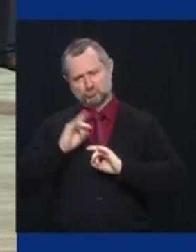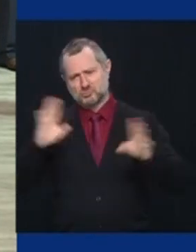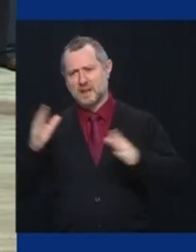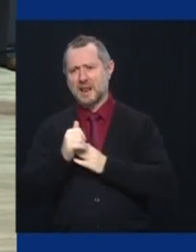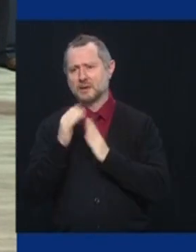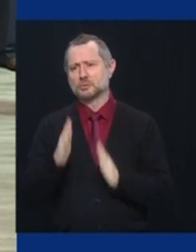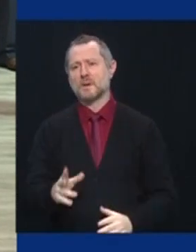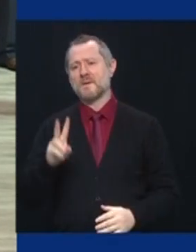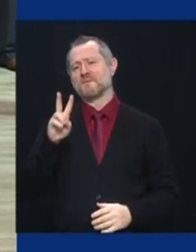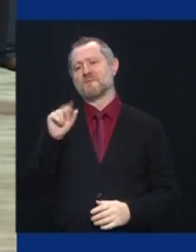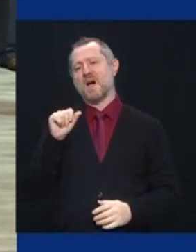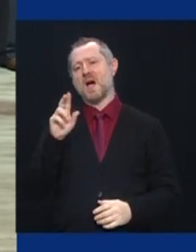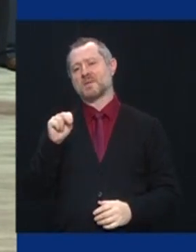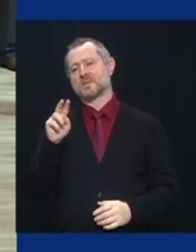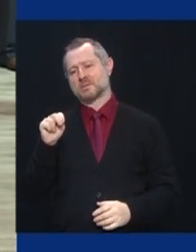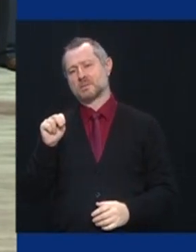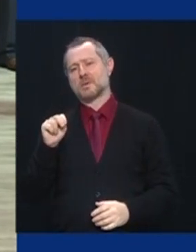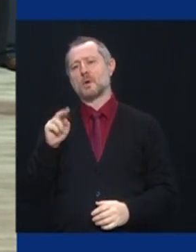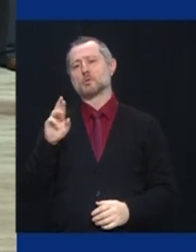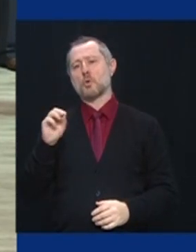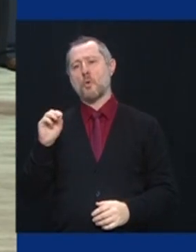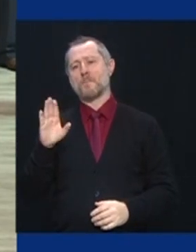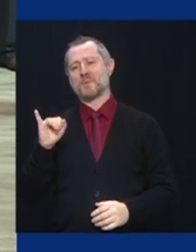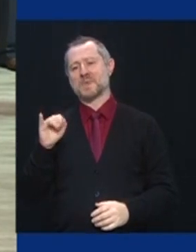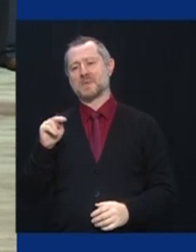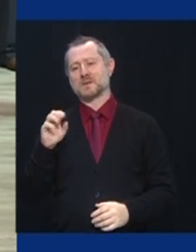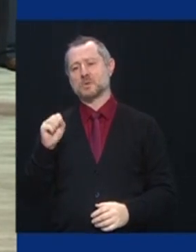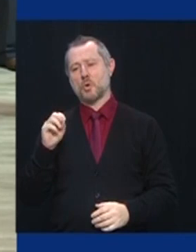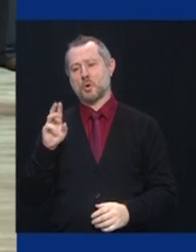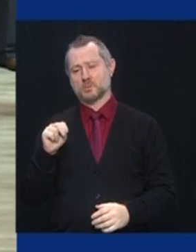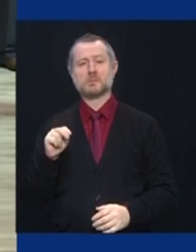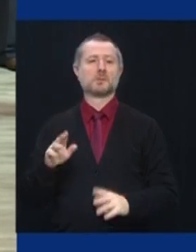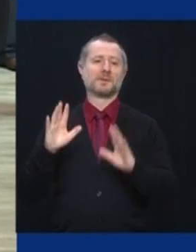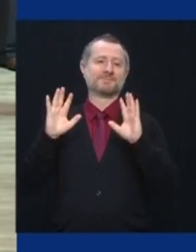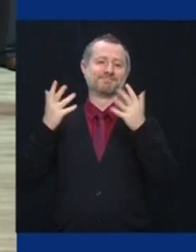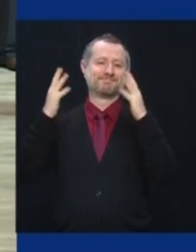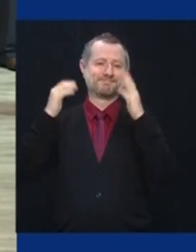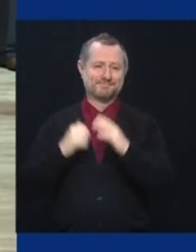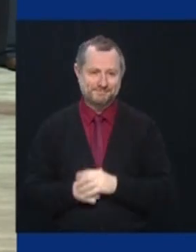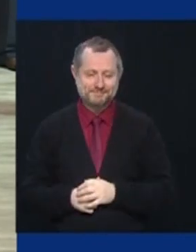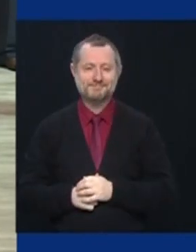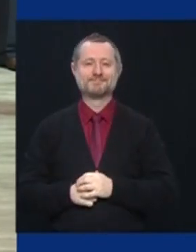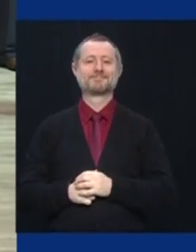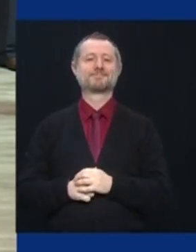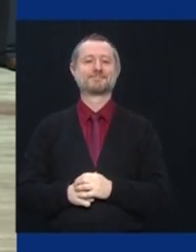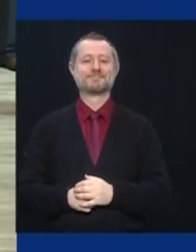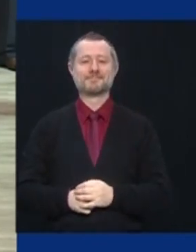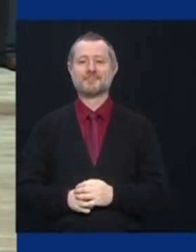SPECIAL MEMBER OF OUR SOCIETY FOR MANY, MANY YEARS, A GREAT,